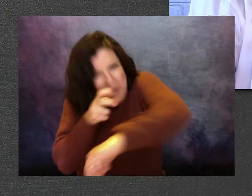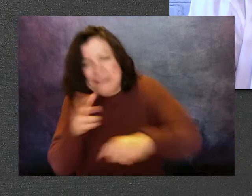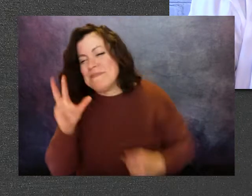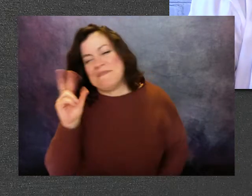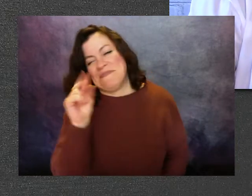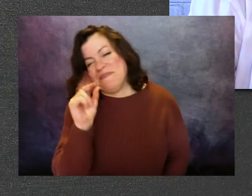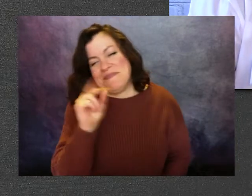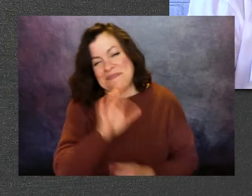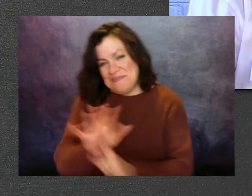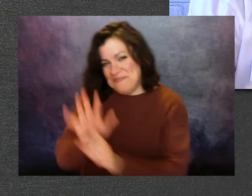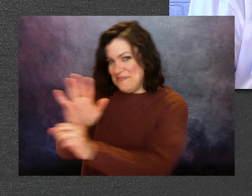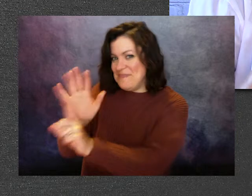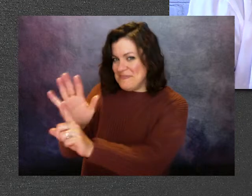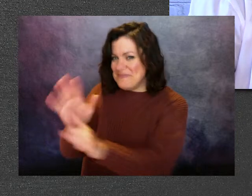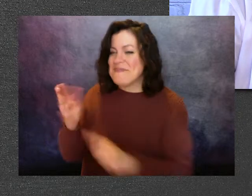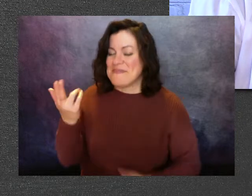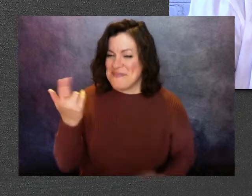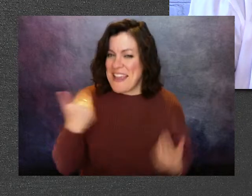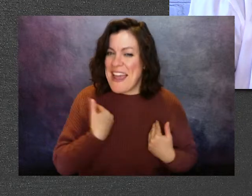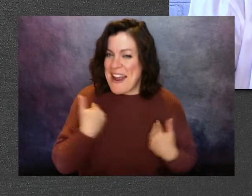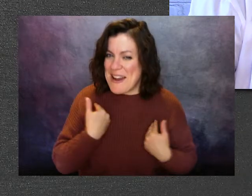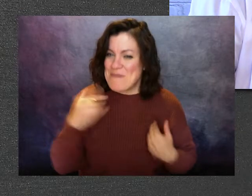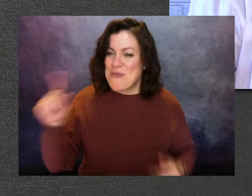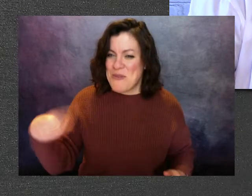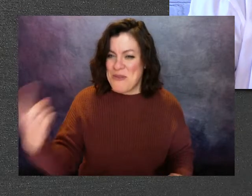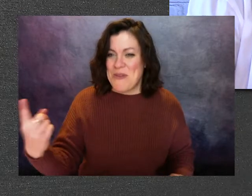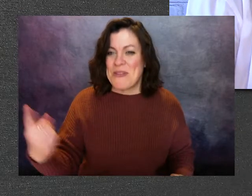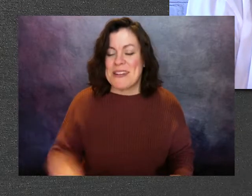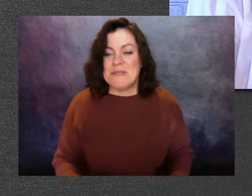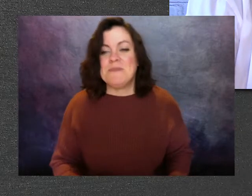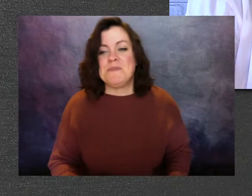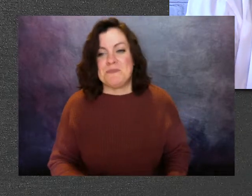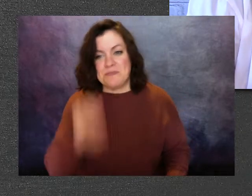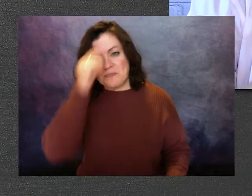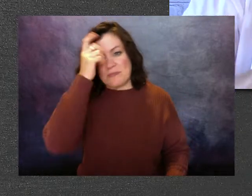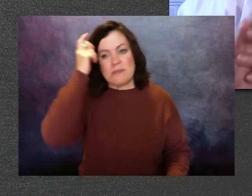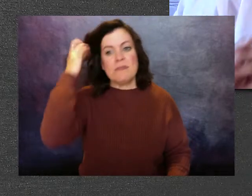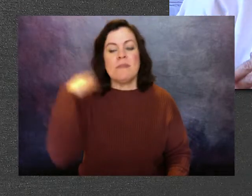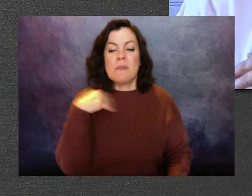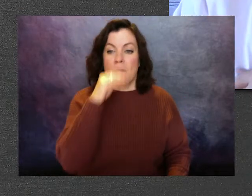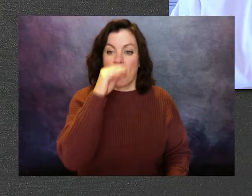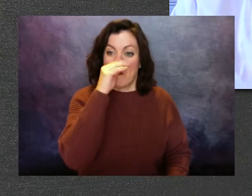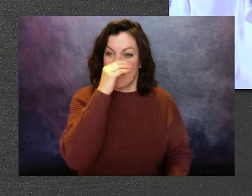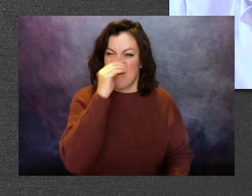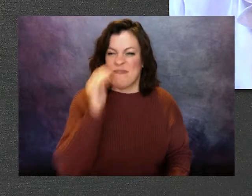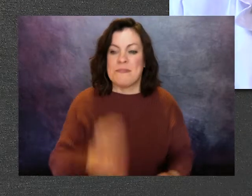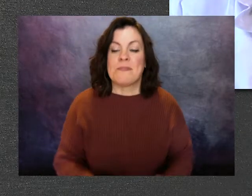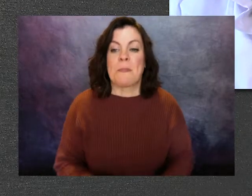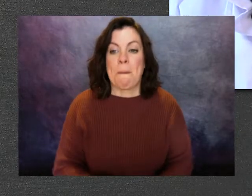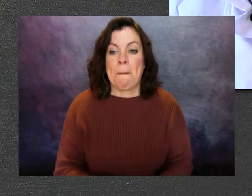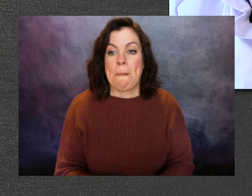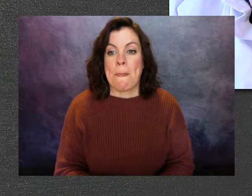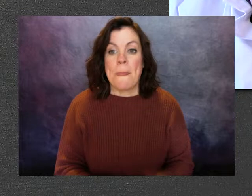is whenever their patients come in, the animals come in, they have to weigh them. Just like you probably get weighed